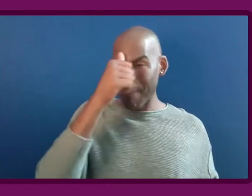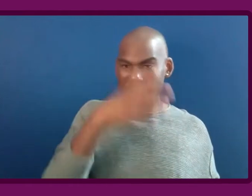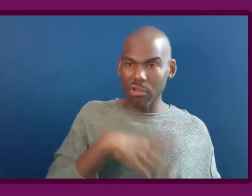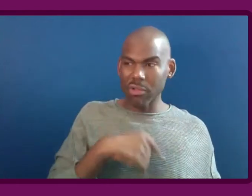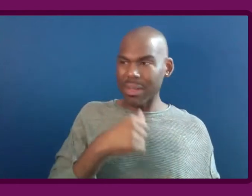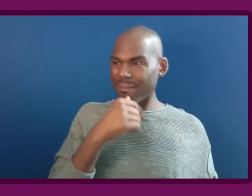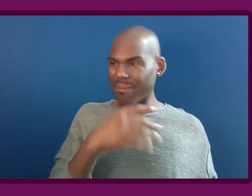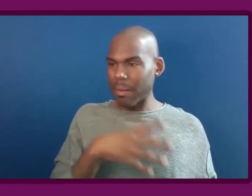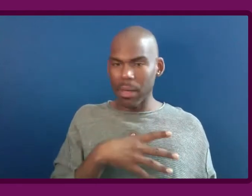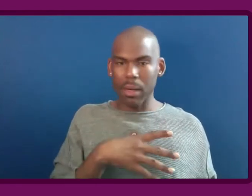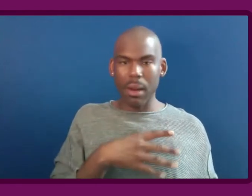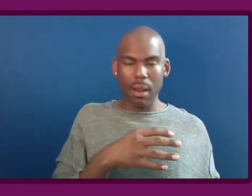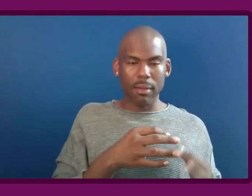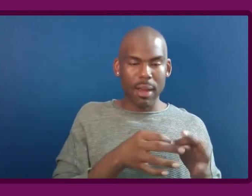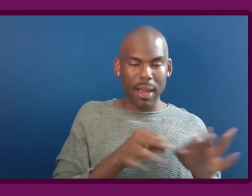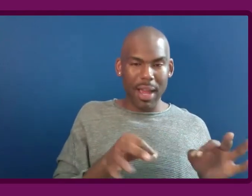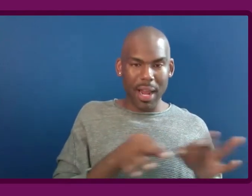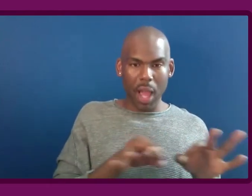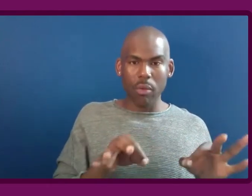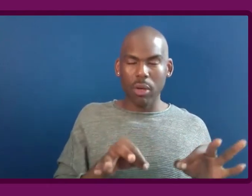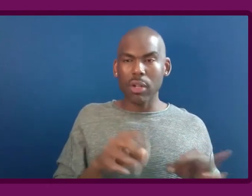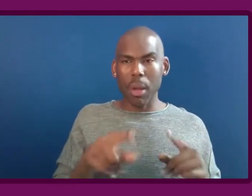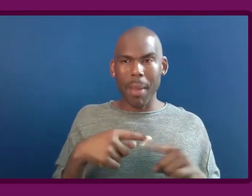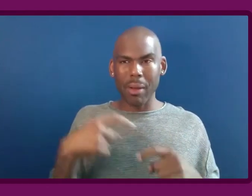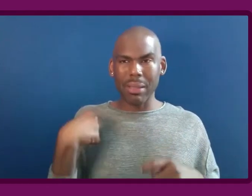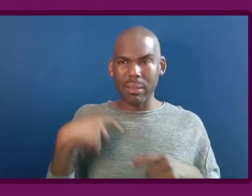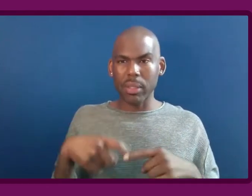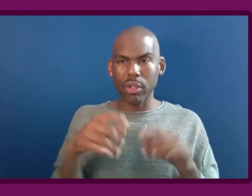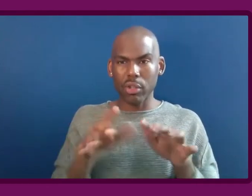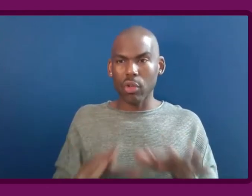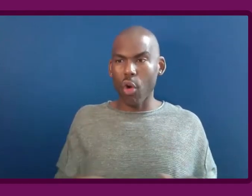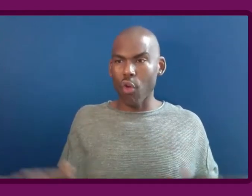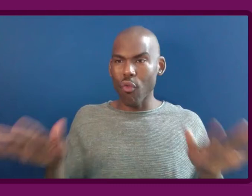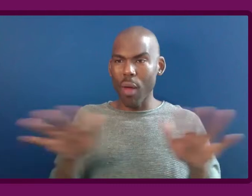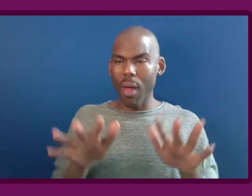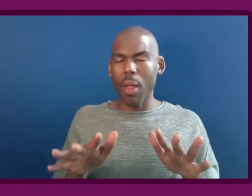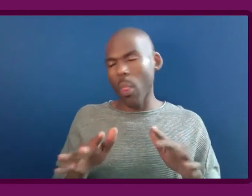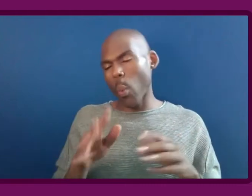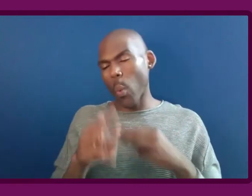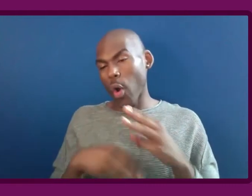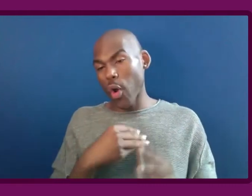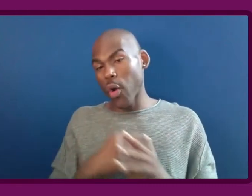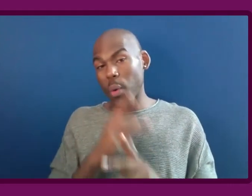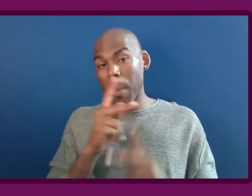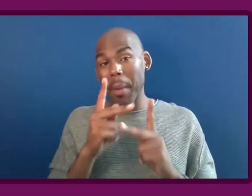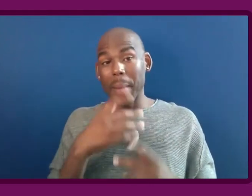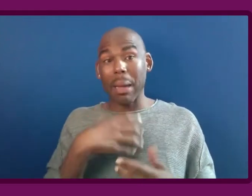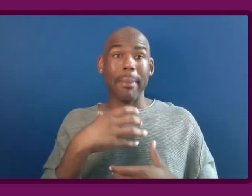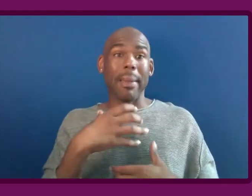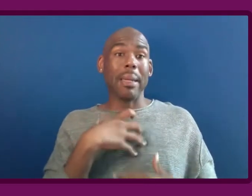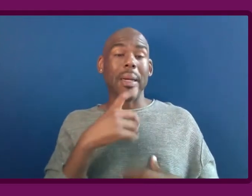big discussion around Spanish, around the world. So all these things. People complain a lot about